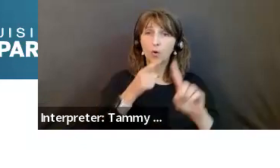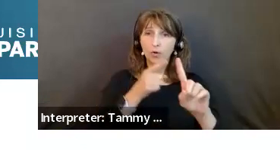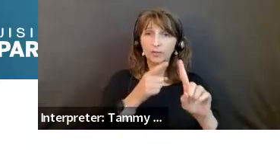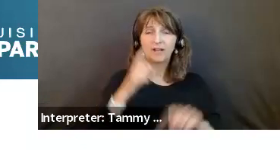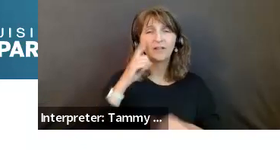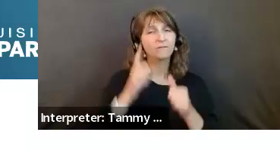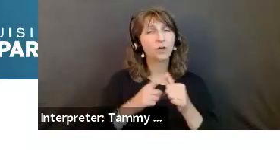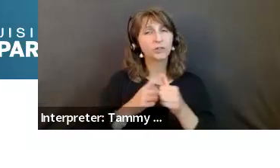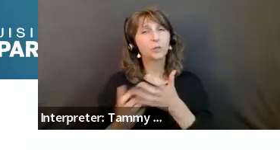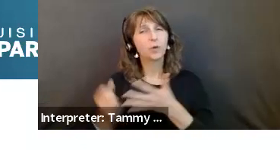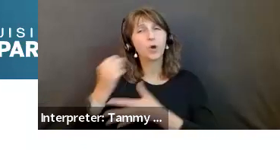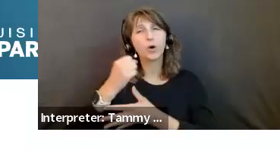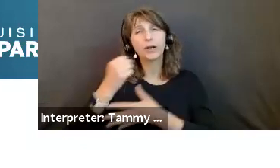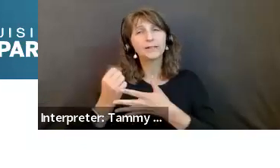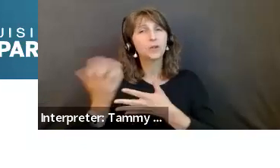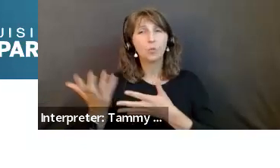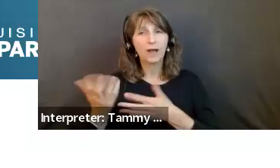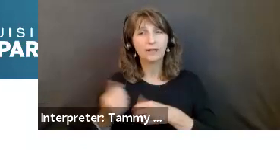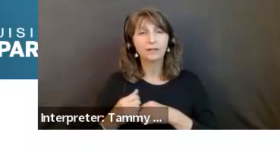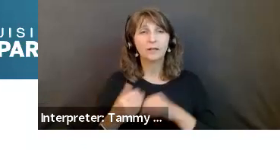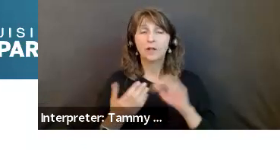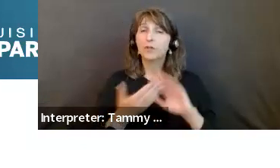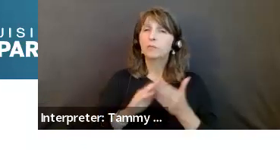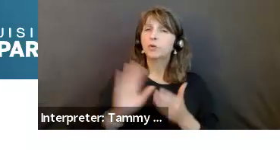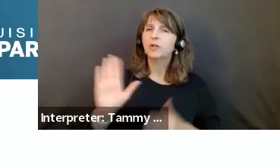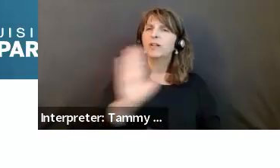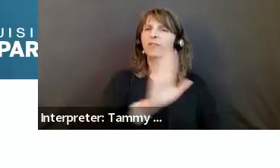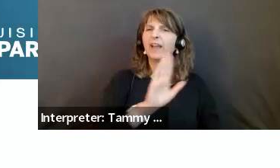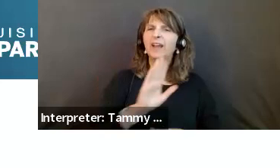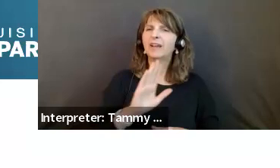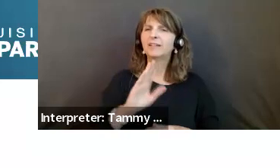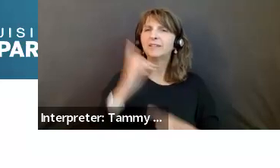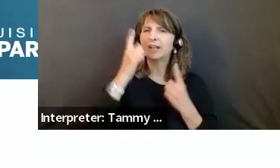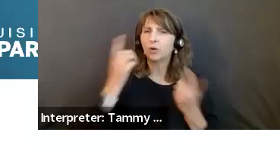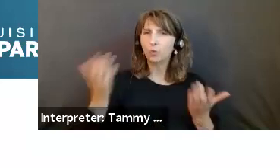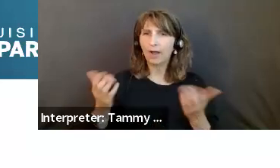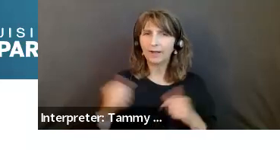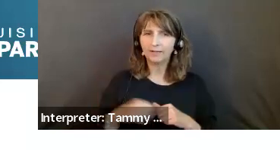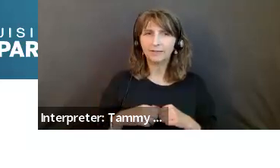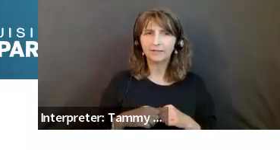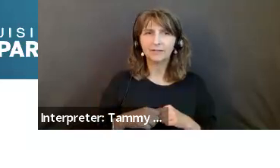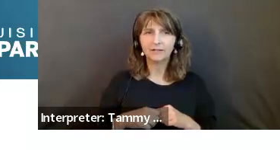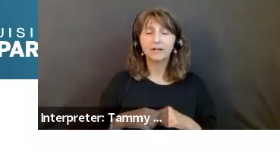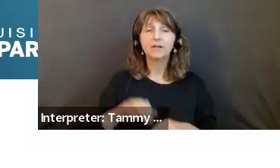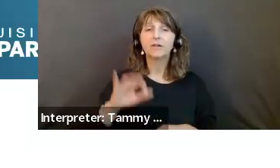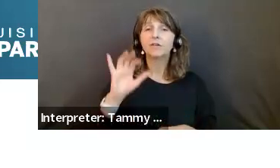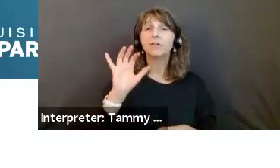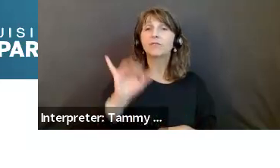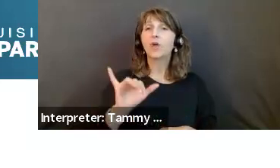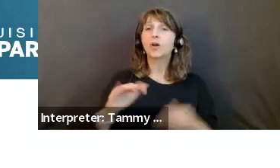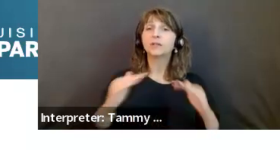What is the community saying about this? What are the health inequities? Or the disparities that we've already identified?